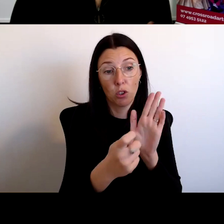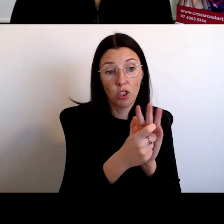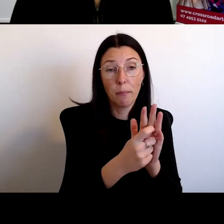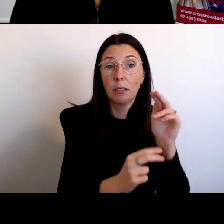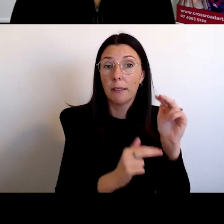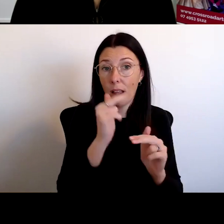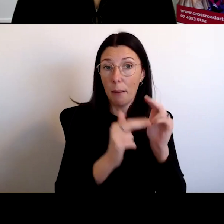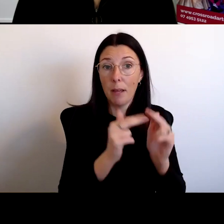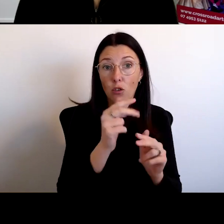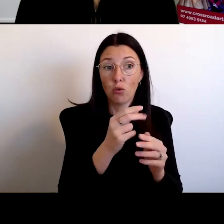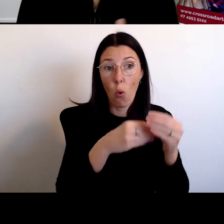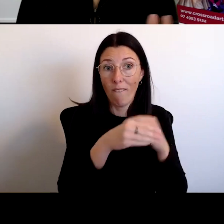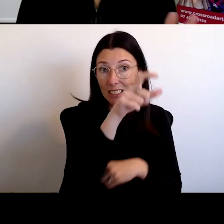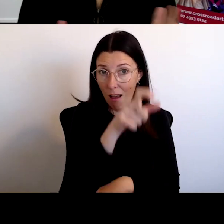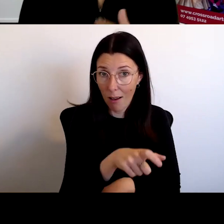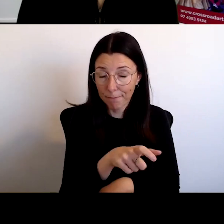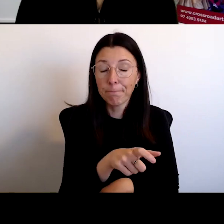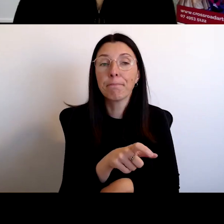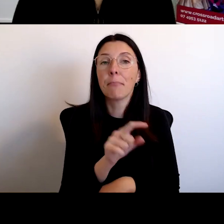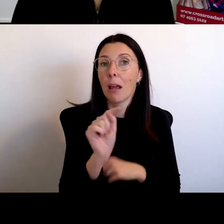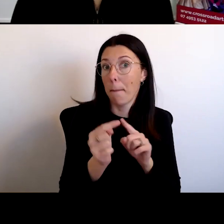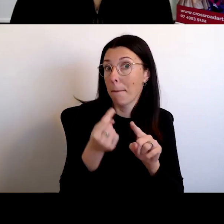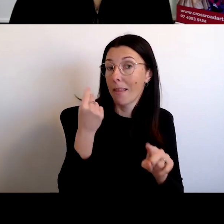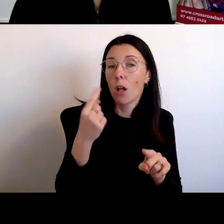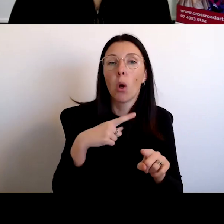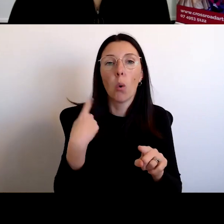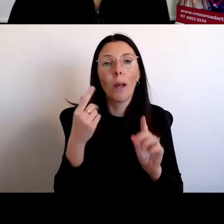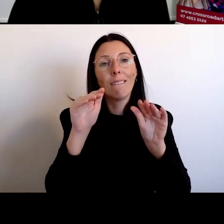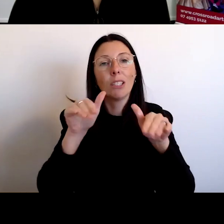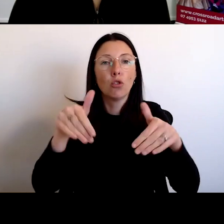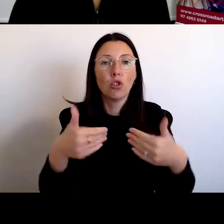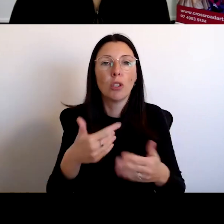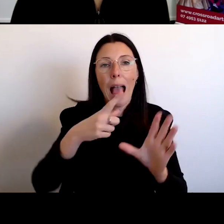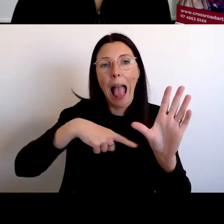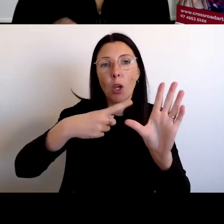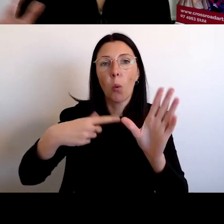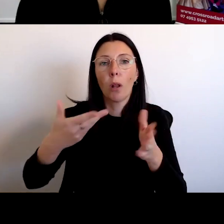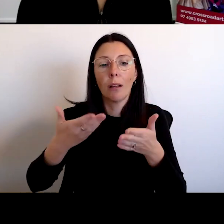At that time, we were then able to introduce an annual giving program that has steadily